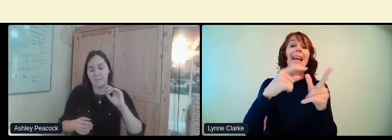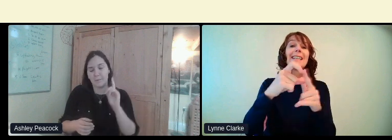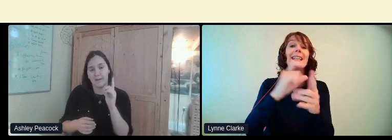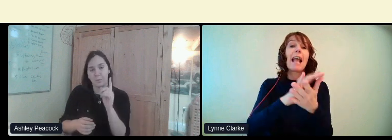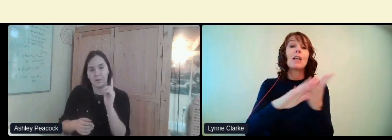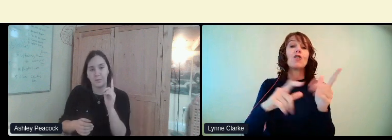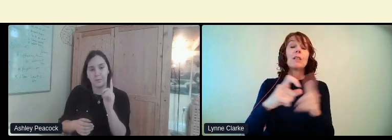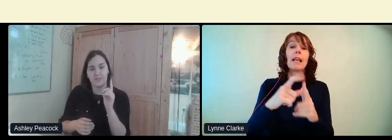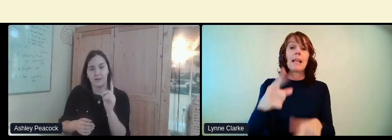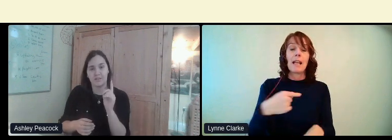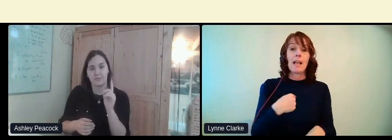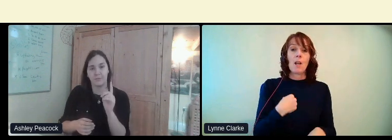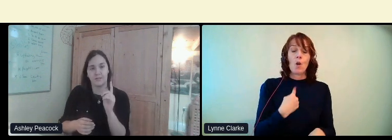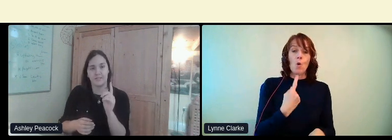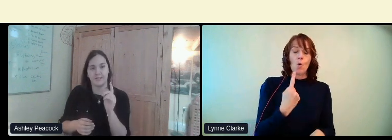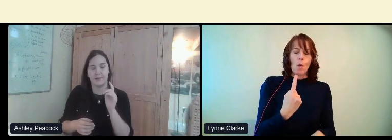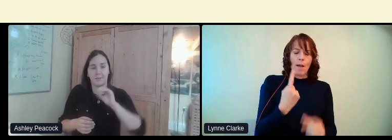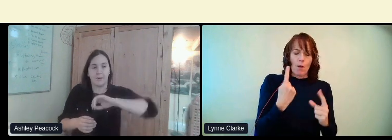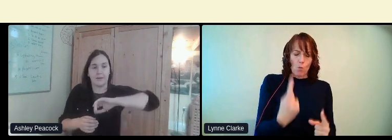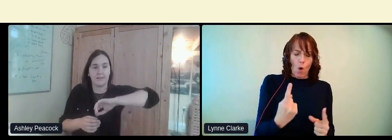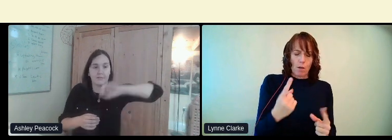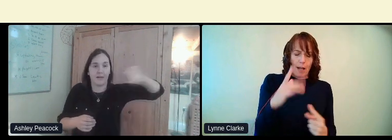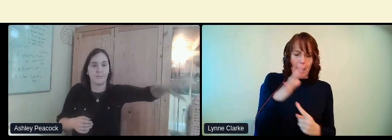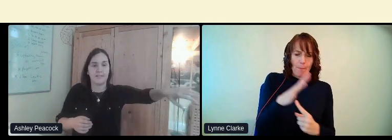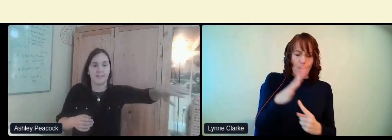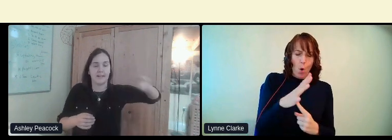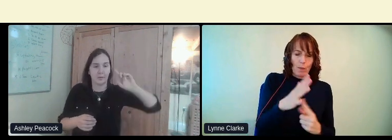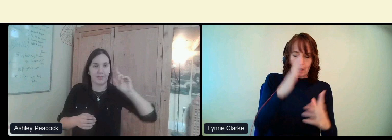We might have one important task for a meeting and we might leave that meeting and that will